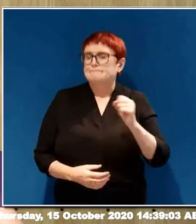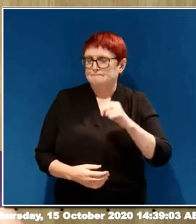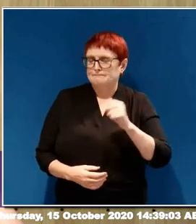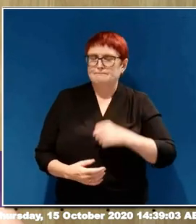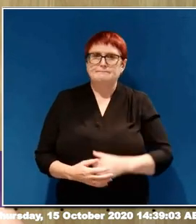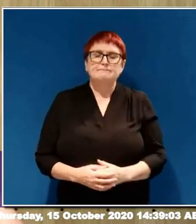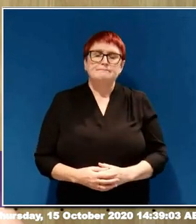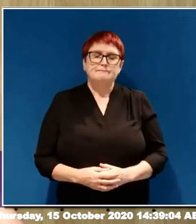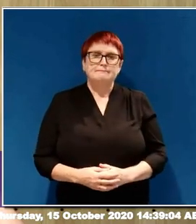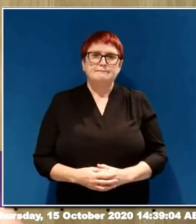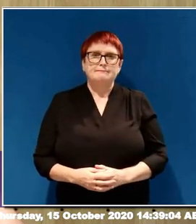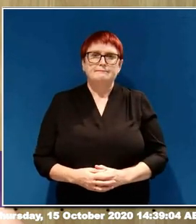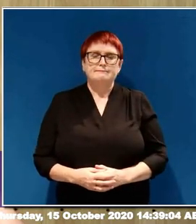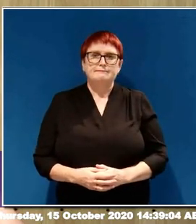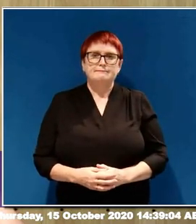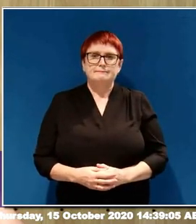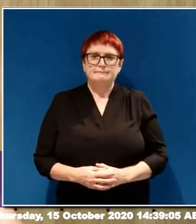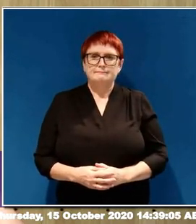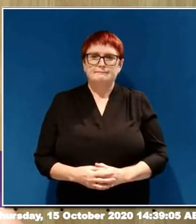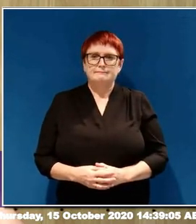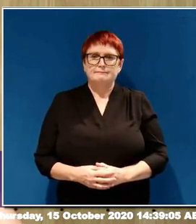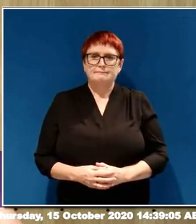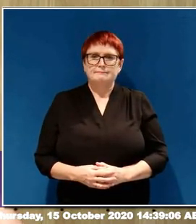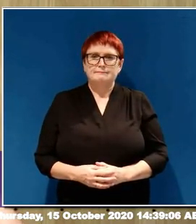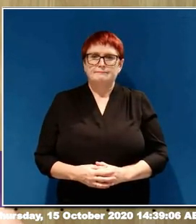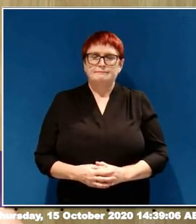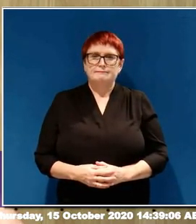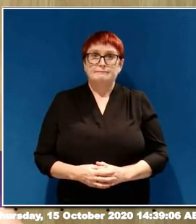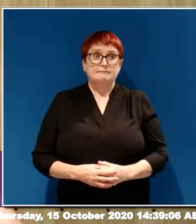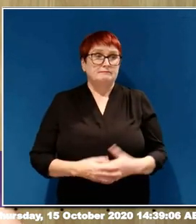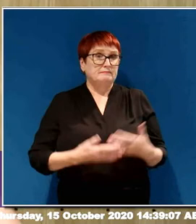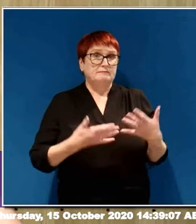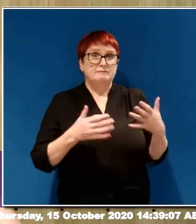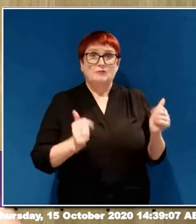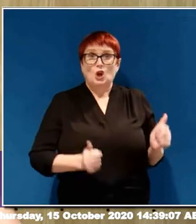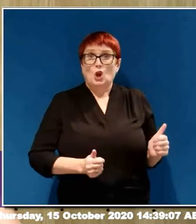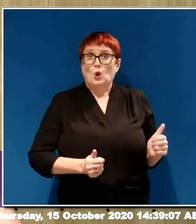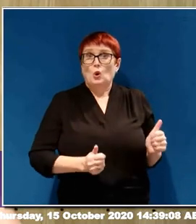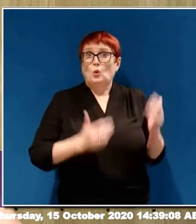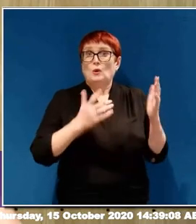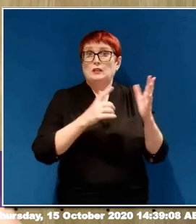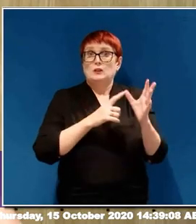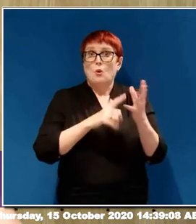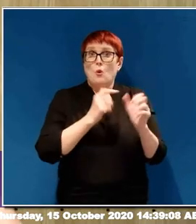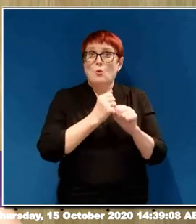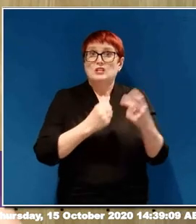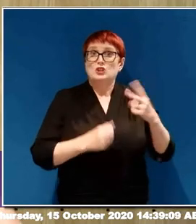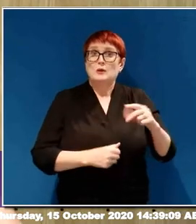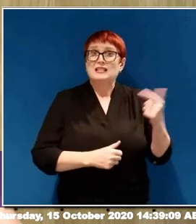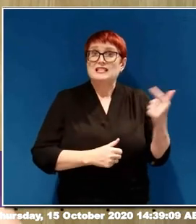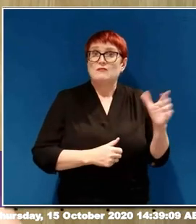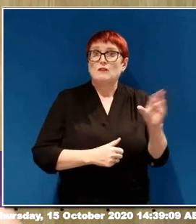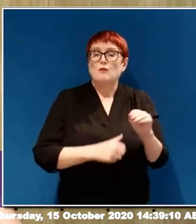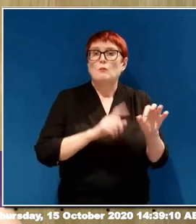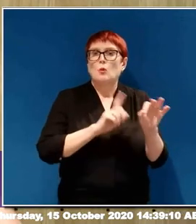You left Queensland Education in August 2017? Yes. And for your sins you are doing a law degree?